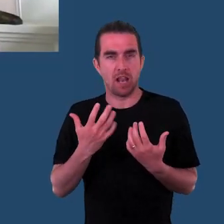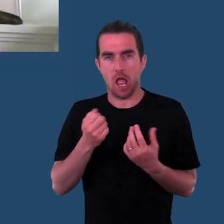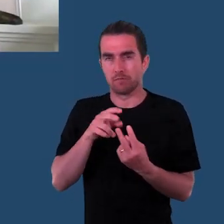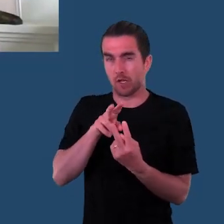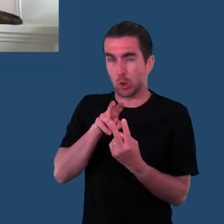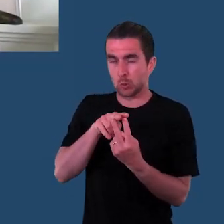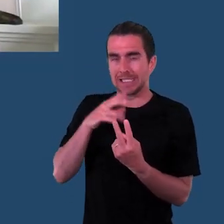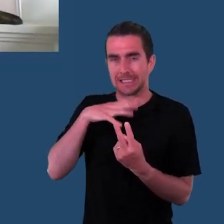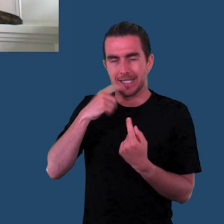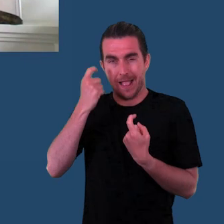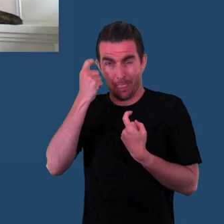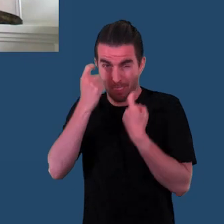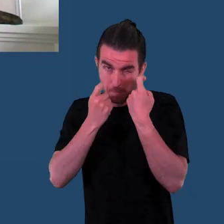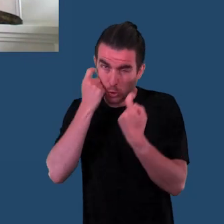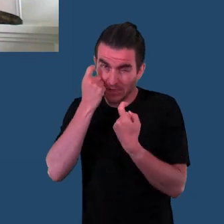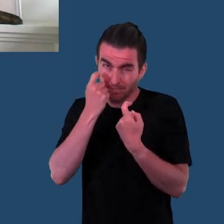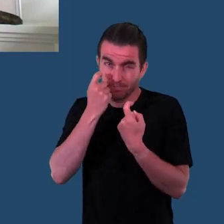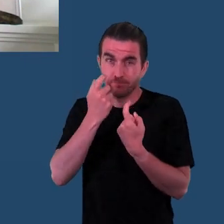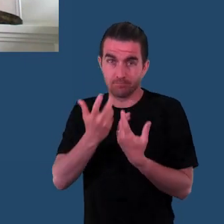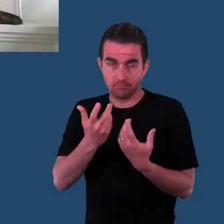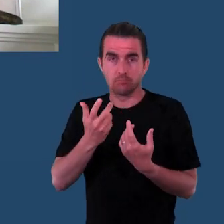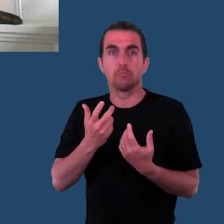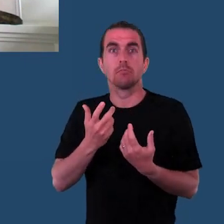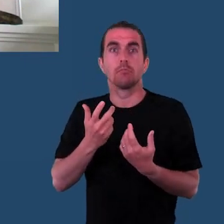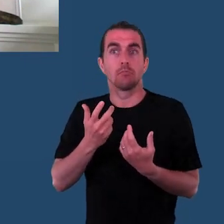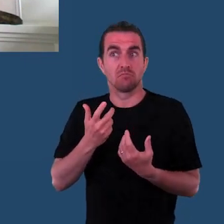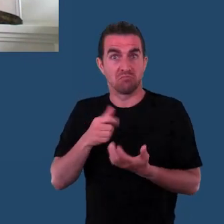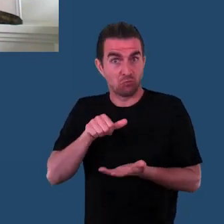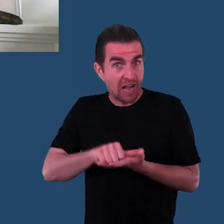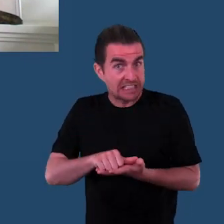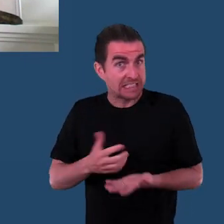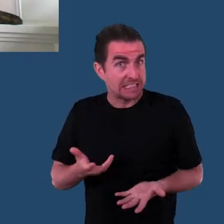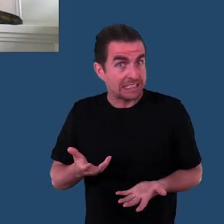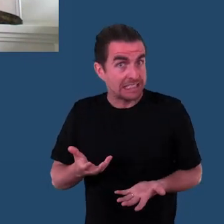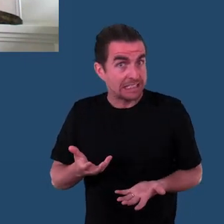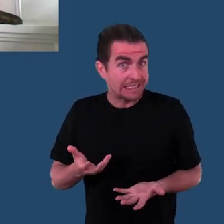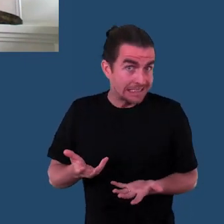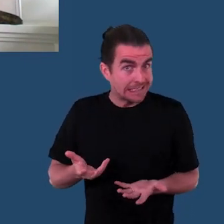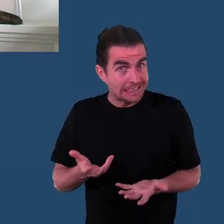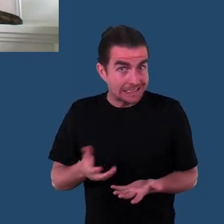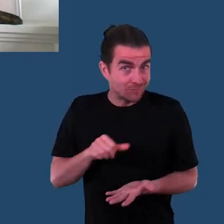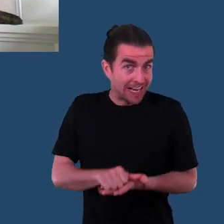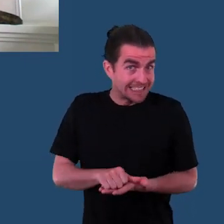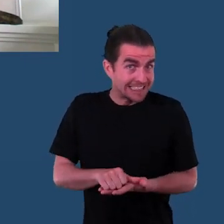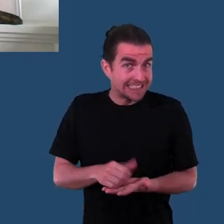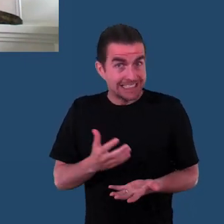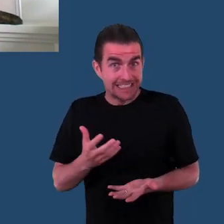I think there's two things we need to consider, firstly, the ethical implications of this.